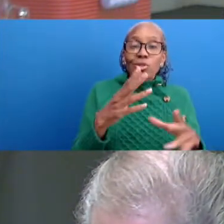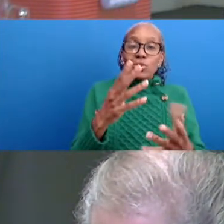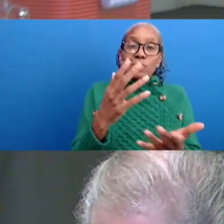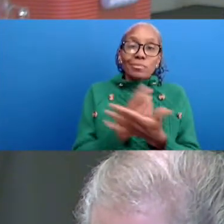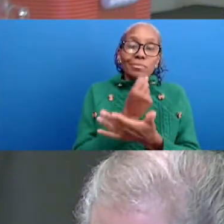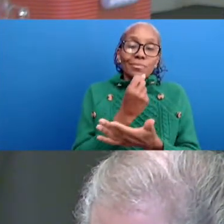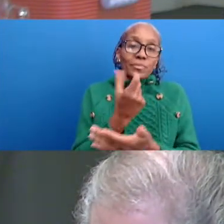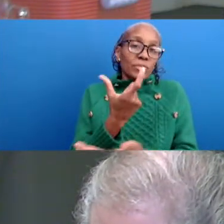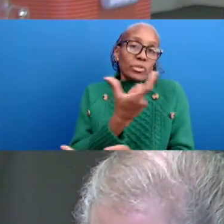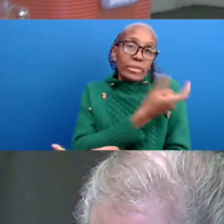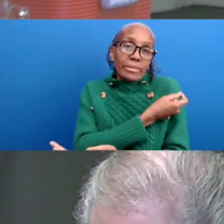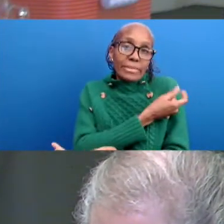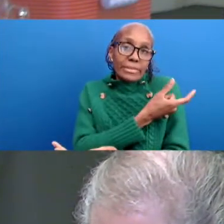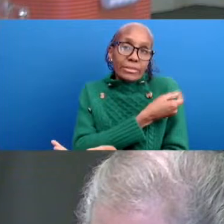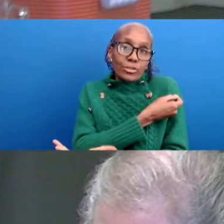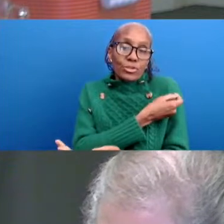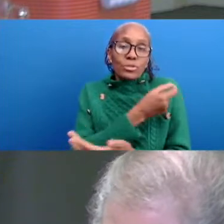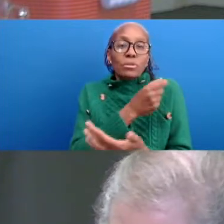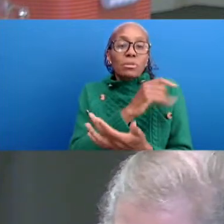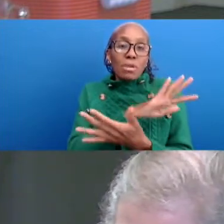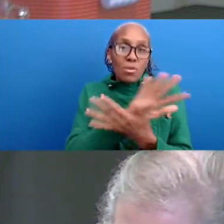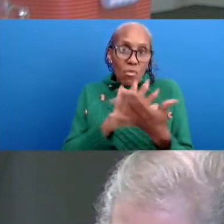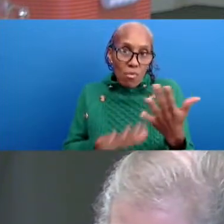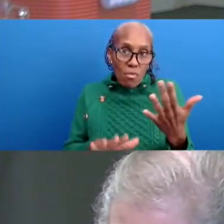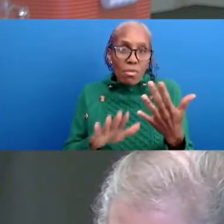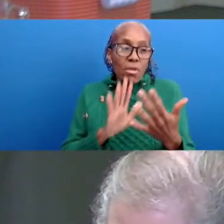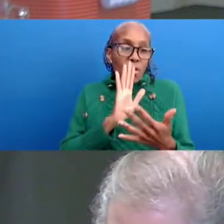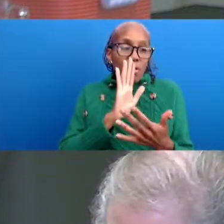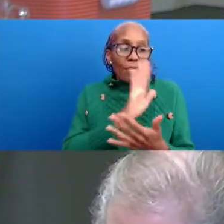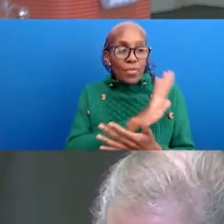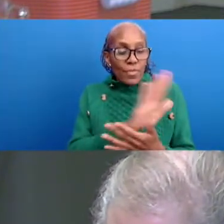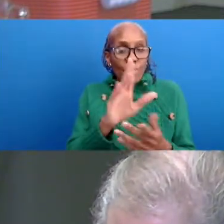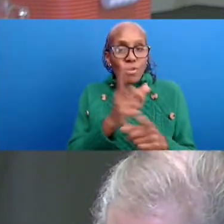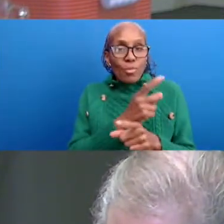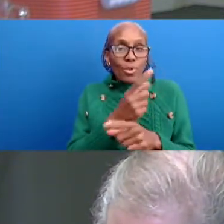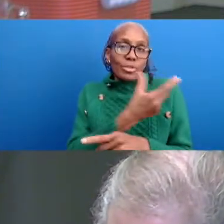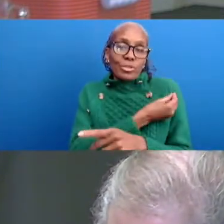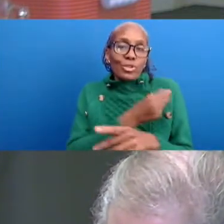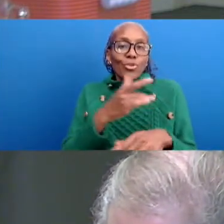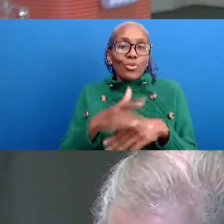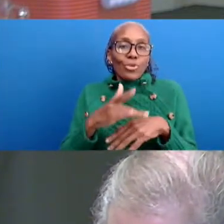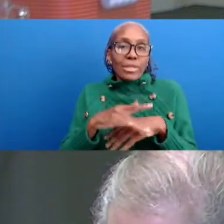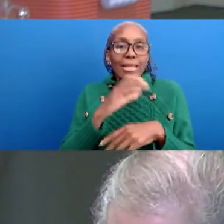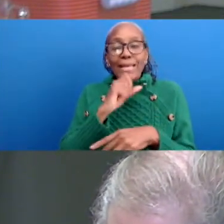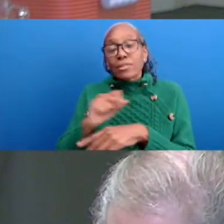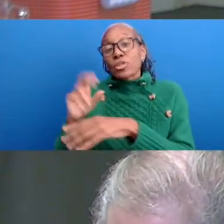EXPERIENCING FOR YOUNG KIDS TO